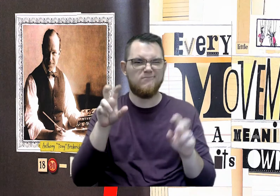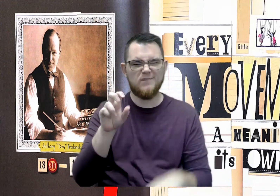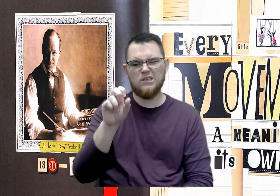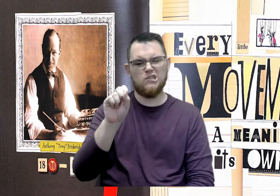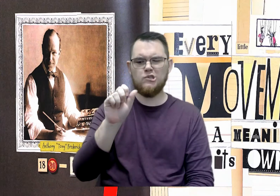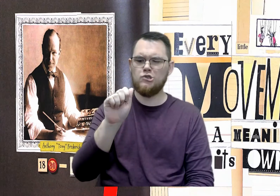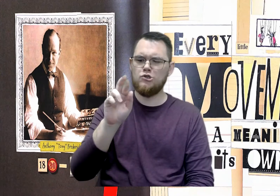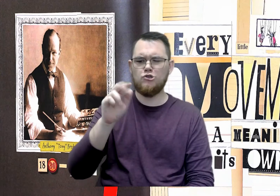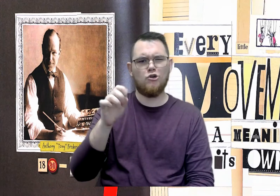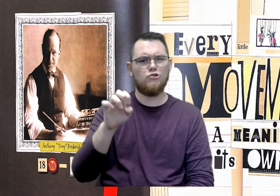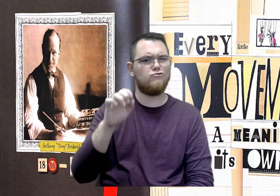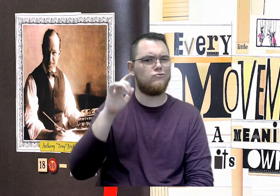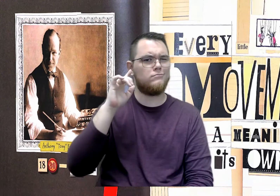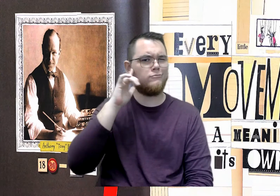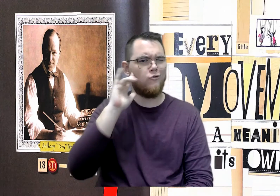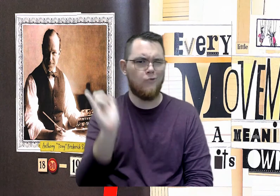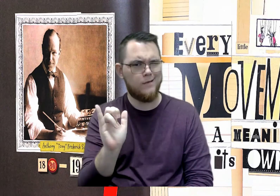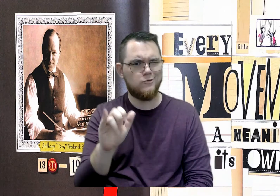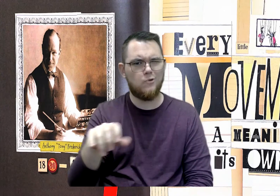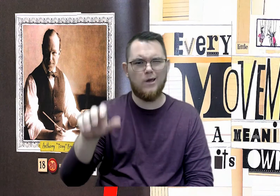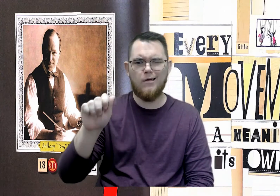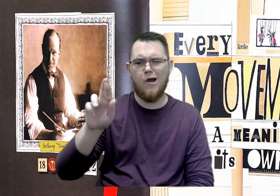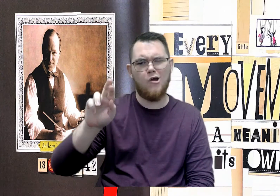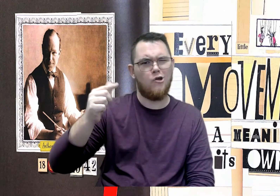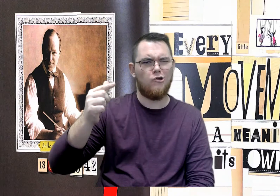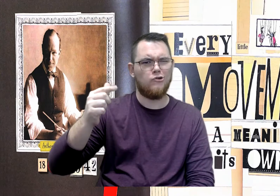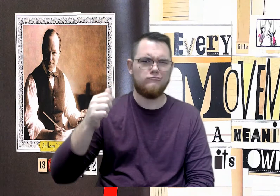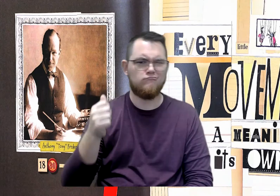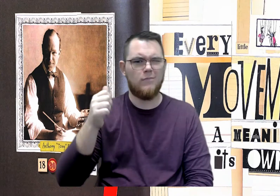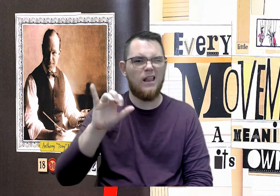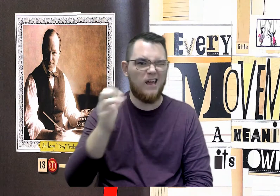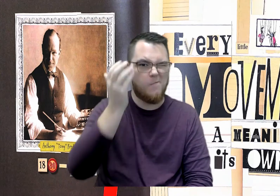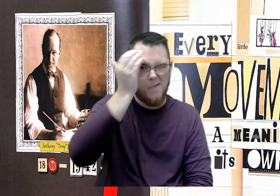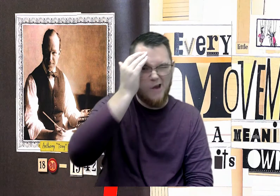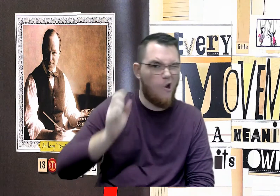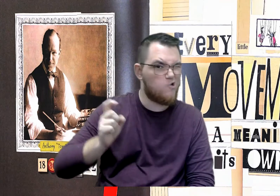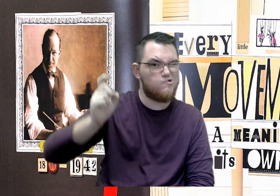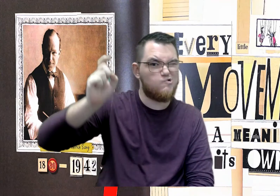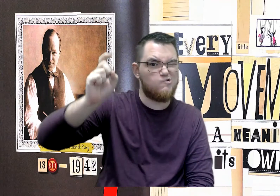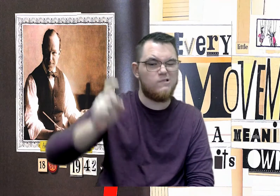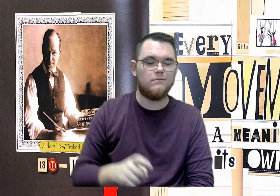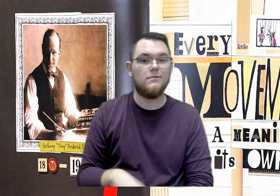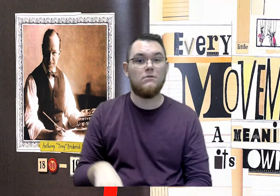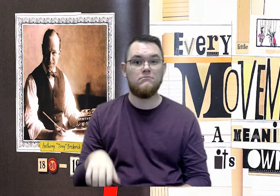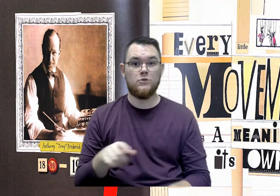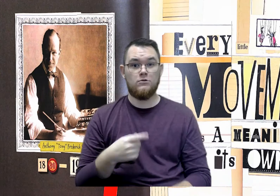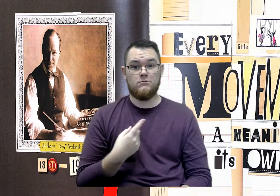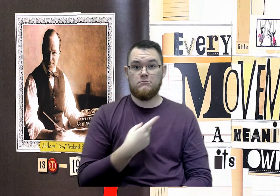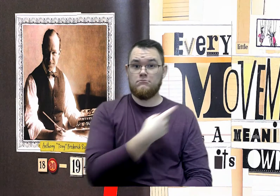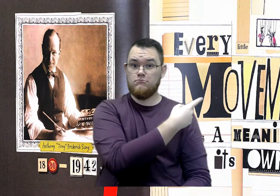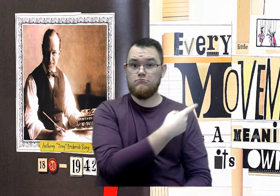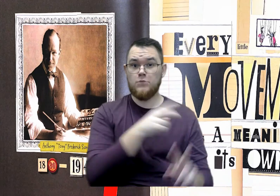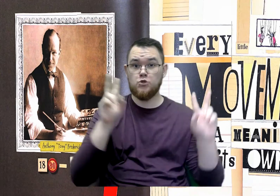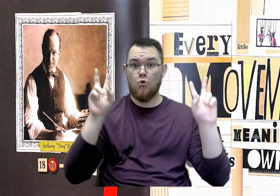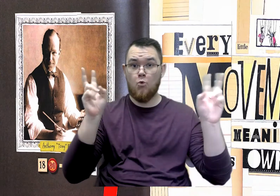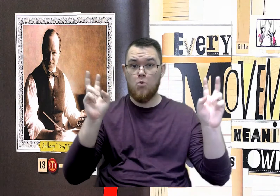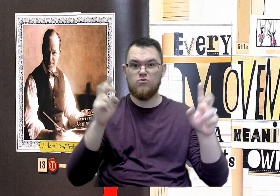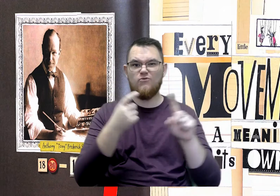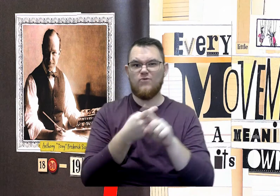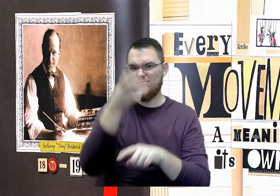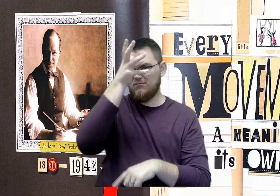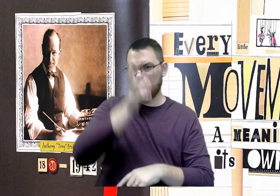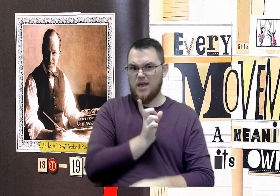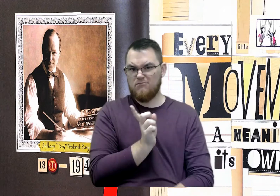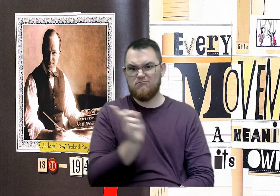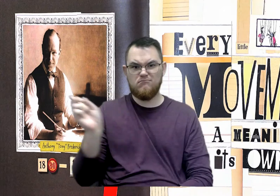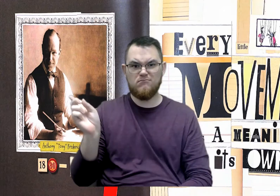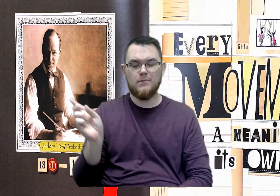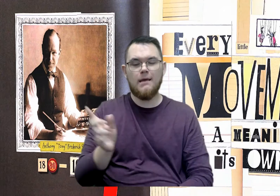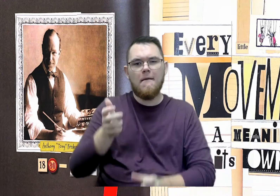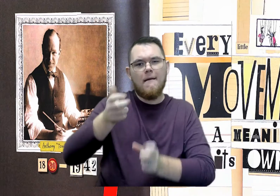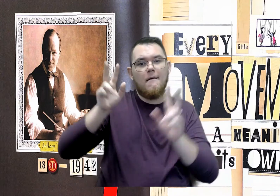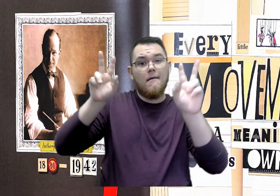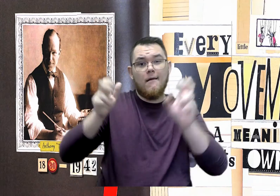“Every little movement has a meaning of its own.”